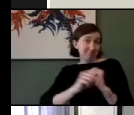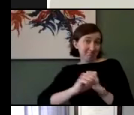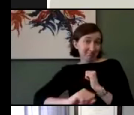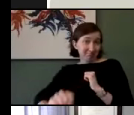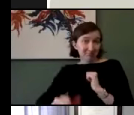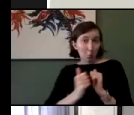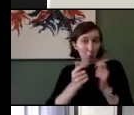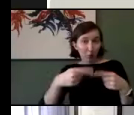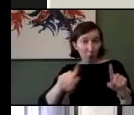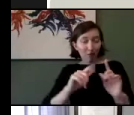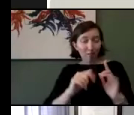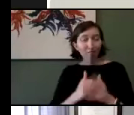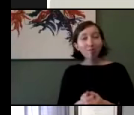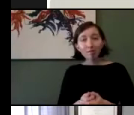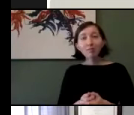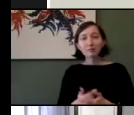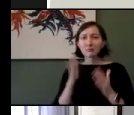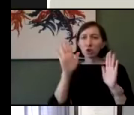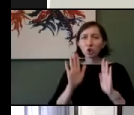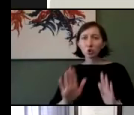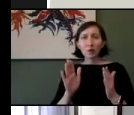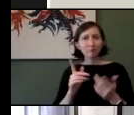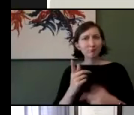Great question. Other questions?